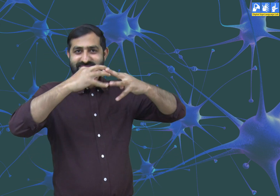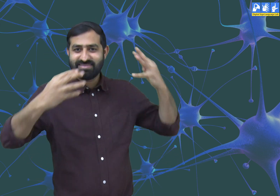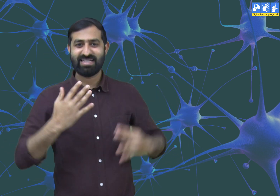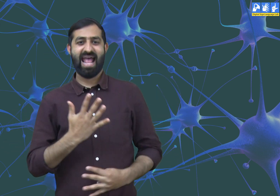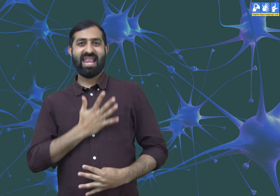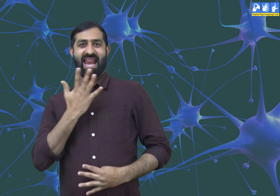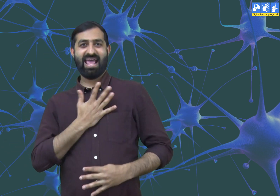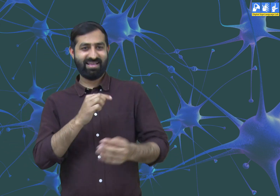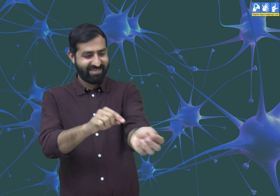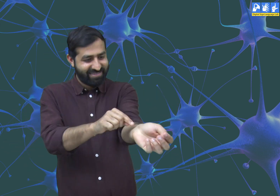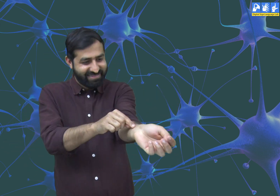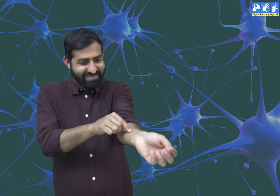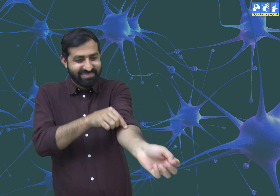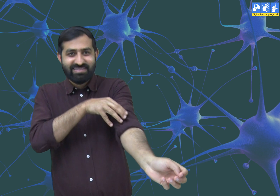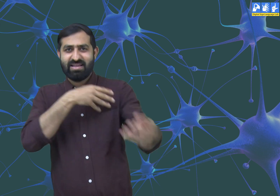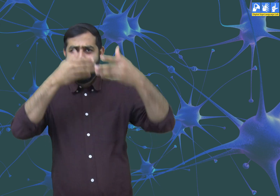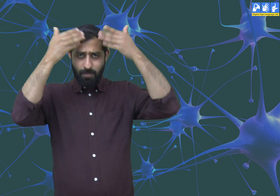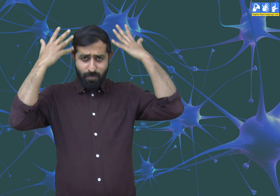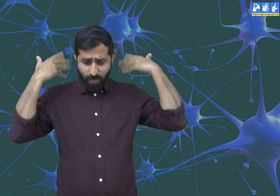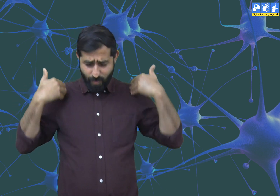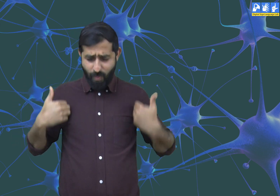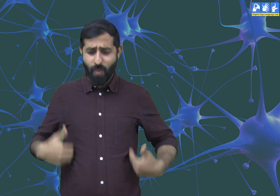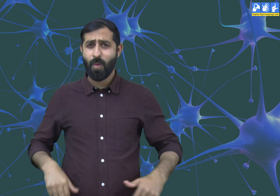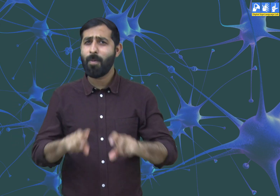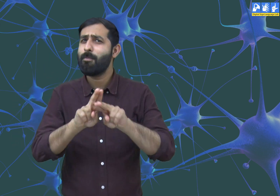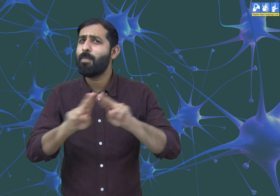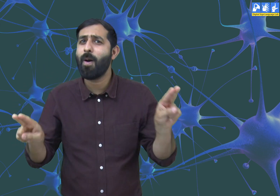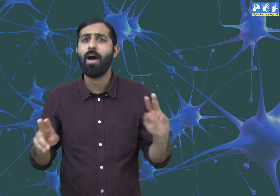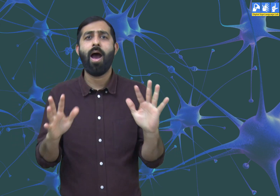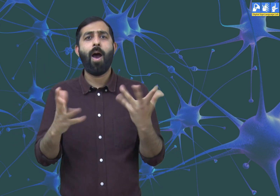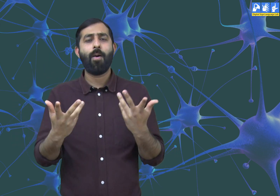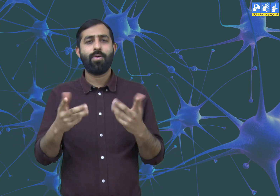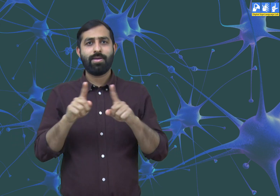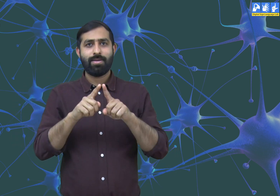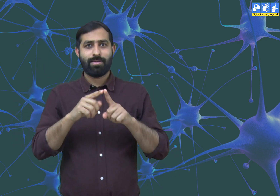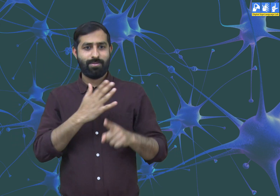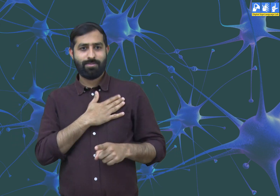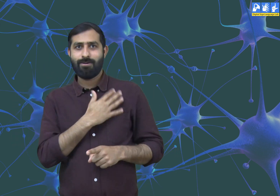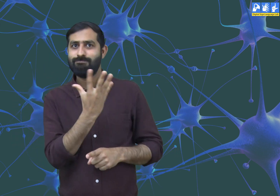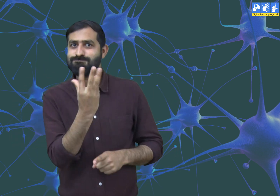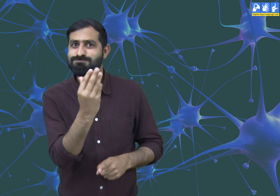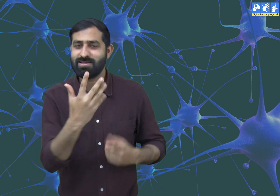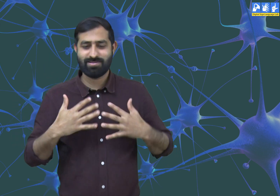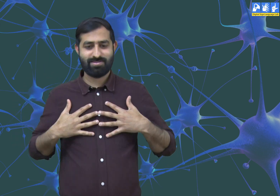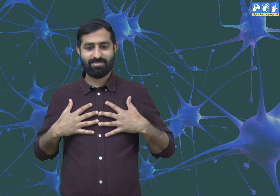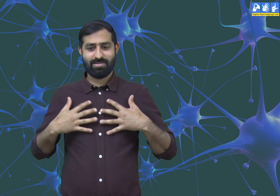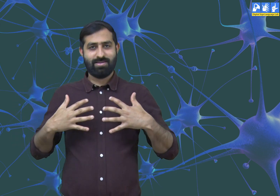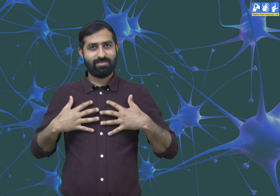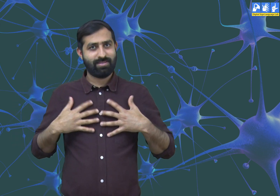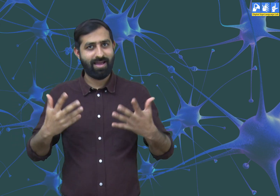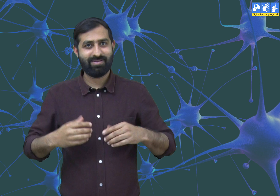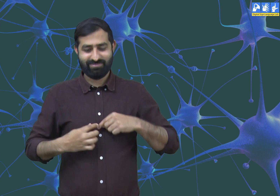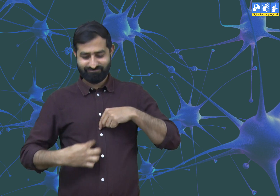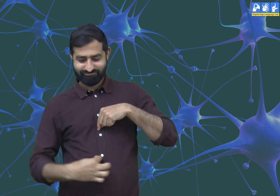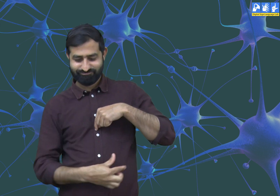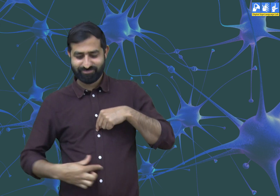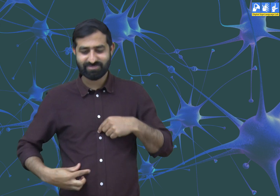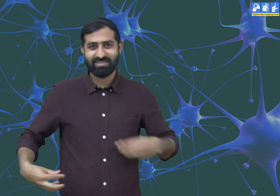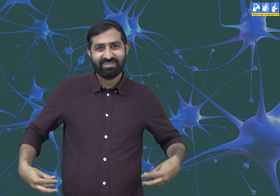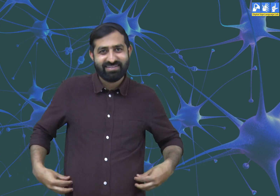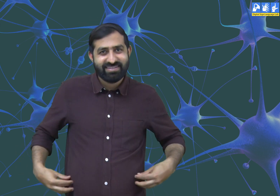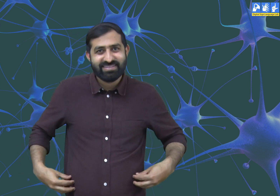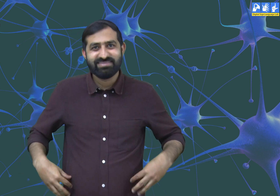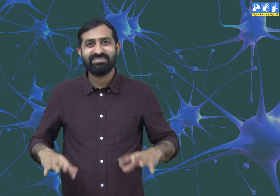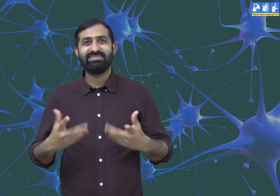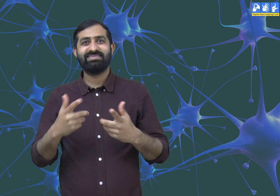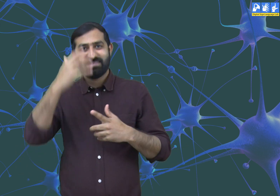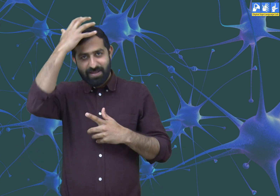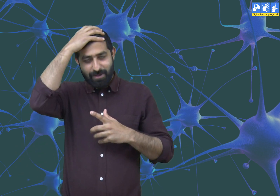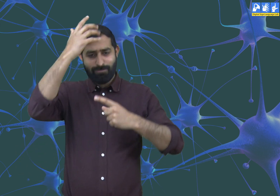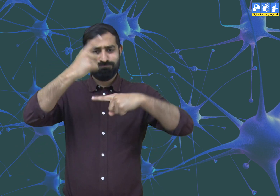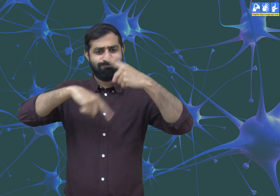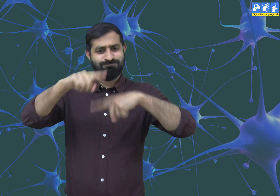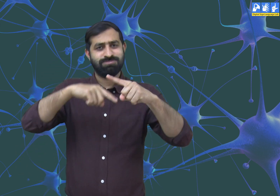tissues and nerves in our body. How internal organs of our body are controlled and coordinated